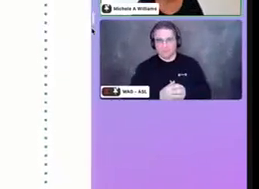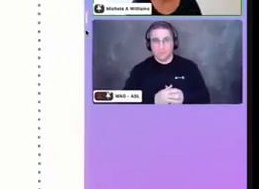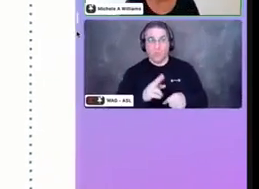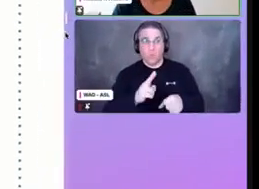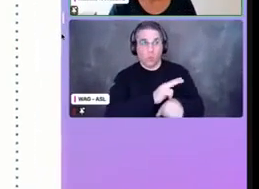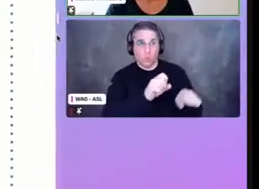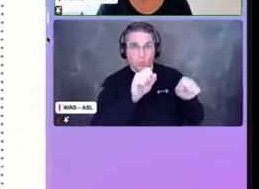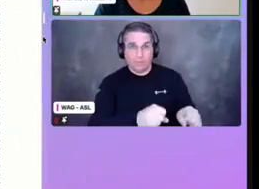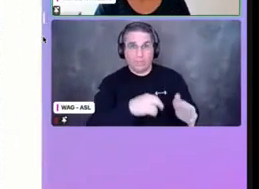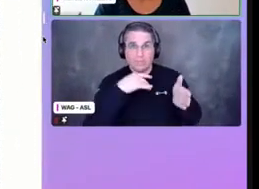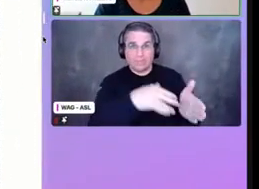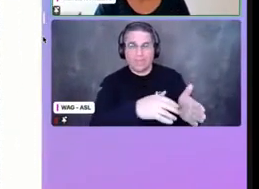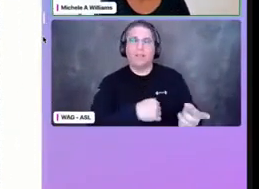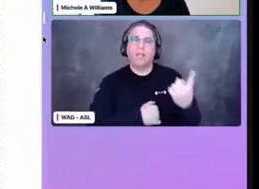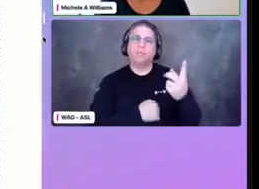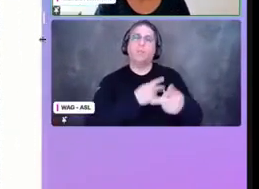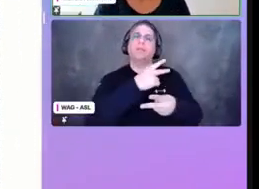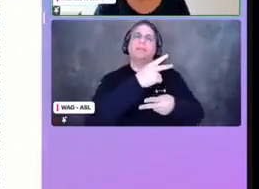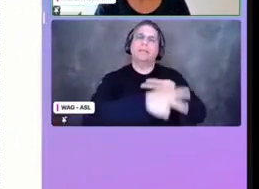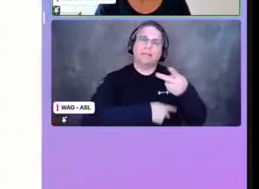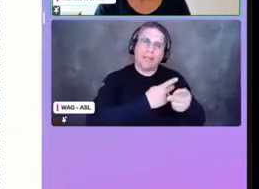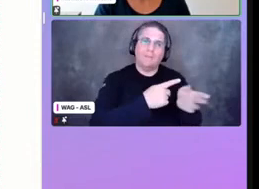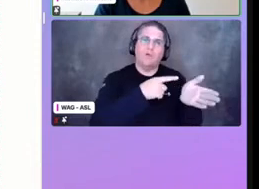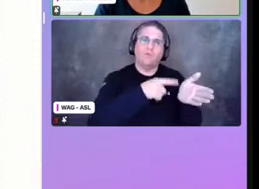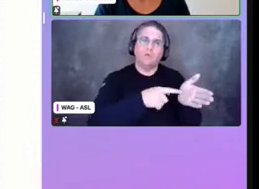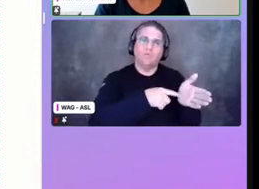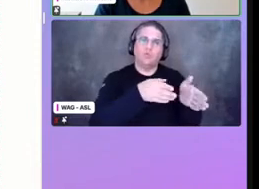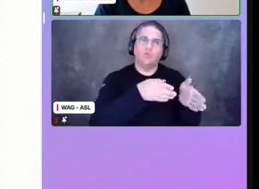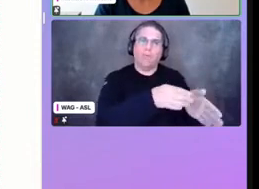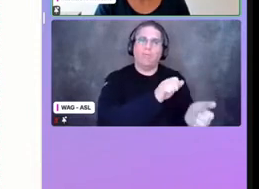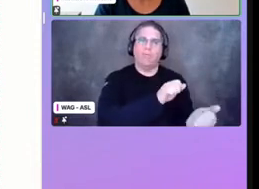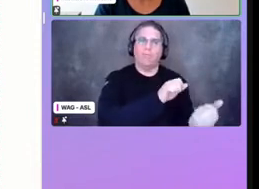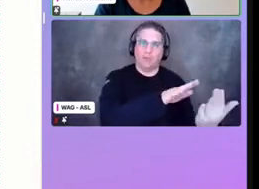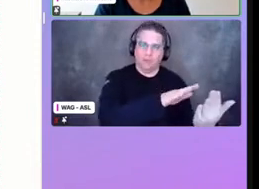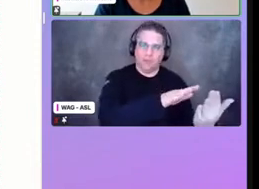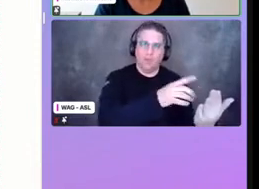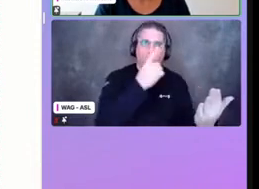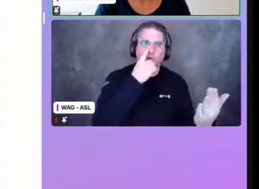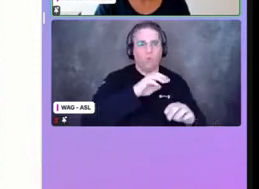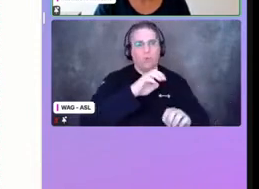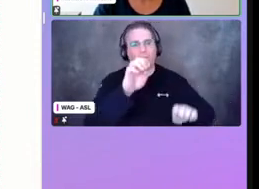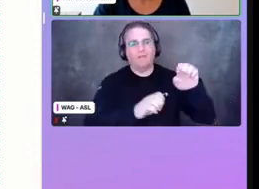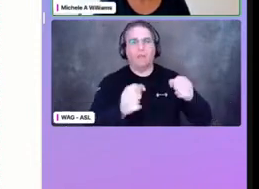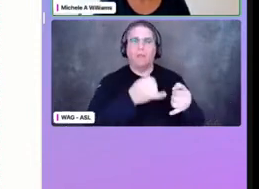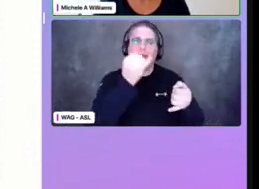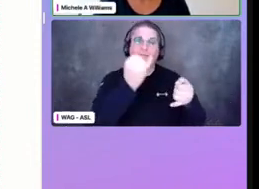that UX research is not equal to usability studies. studies Usability are one type of